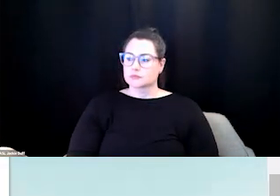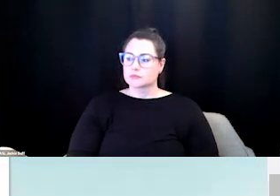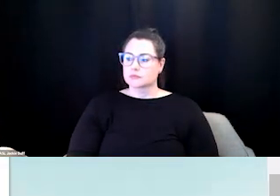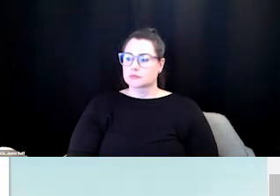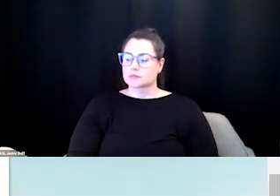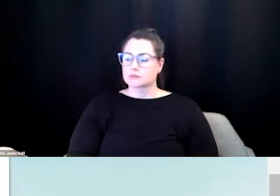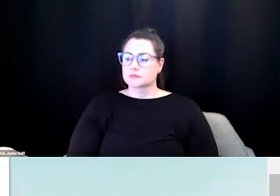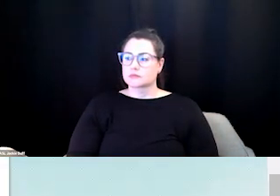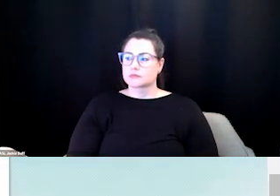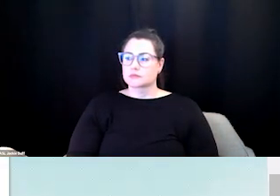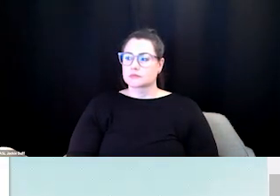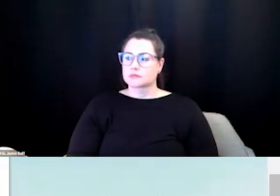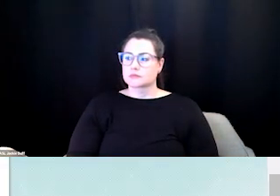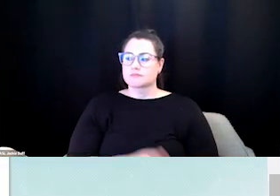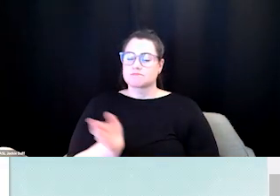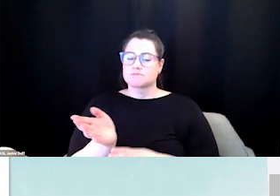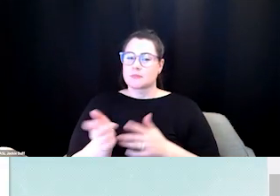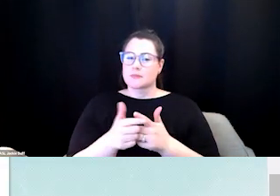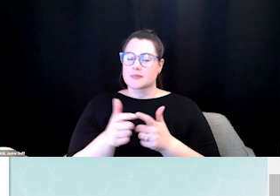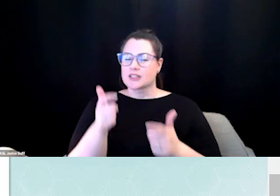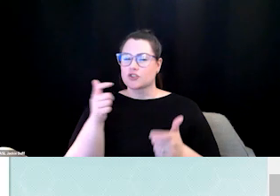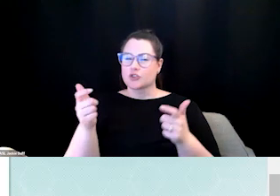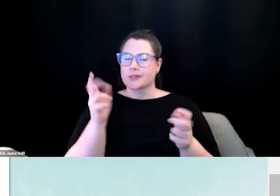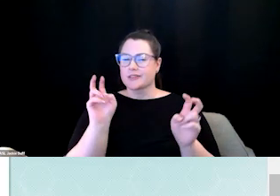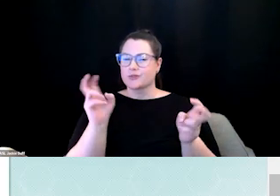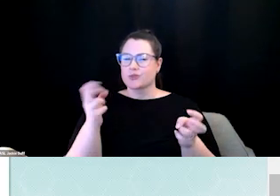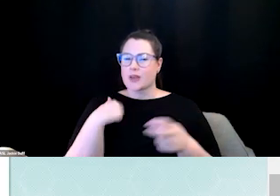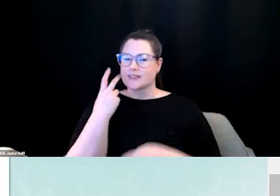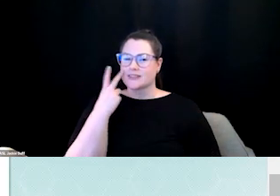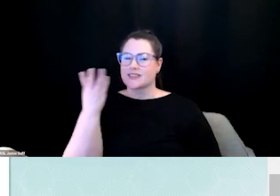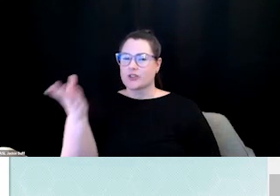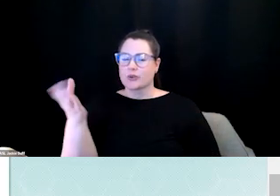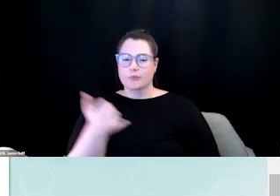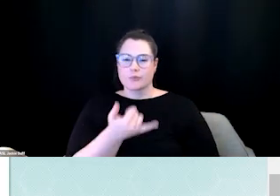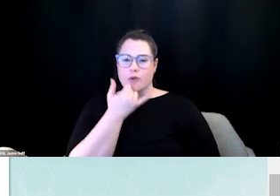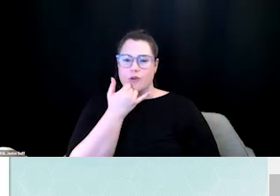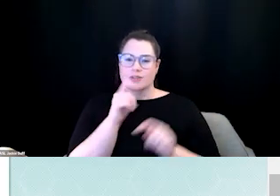So the major issues I am seeing with this is people don't have the right template. Maybe it's an outdated template.